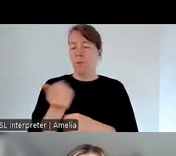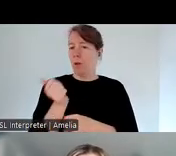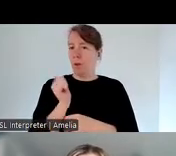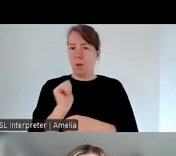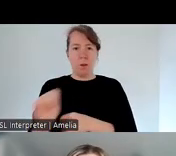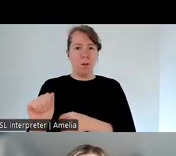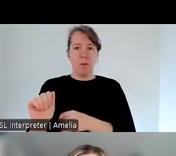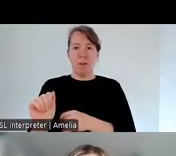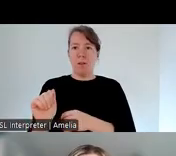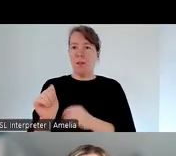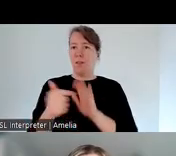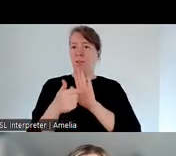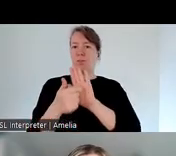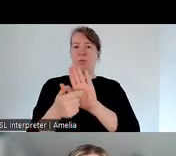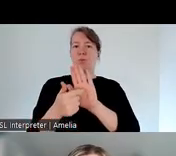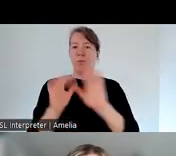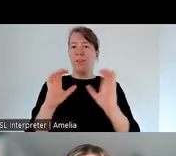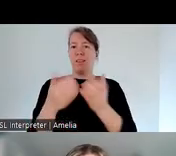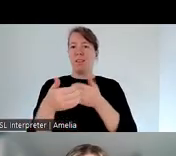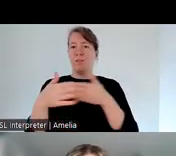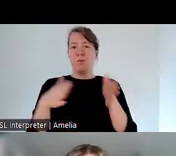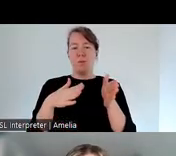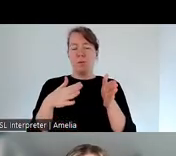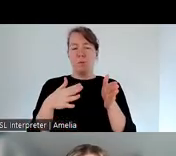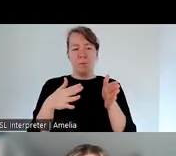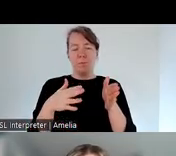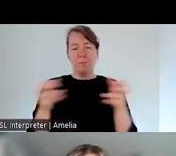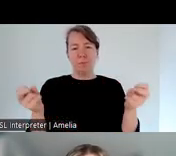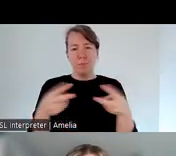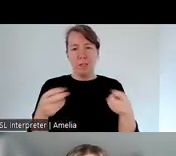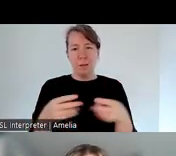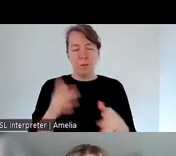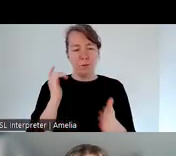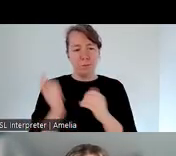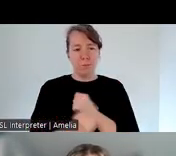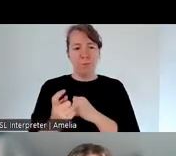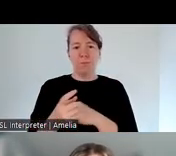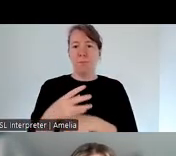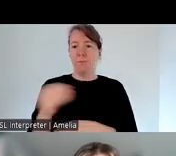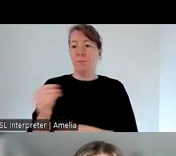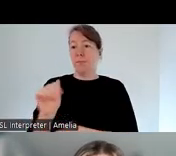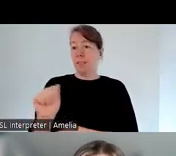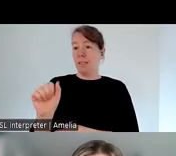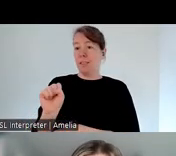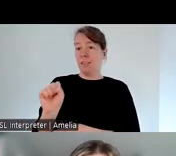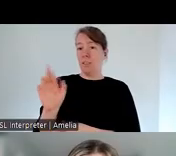And while Automatic Speech Recognition, or ASR, which is what is used